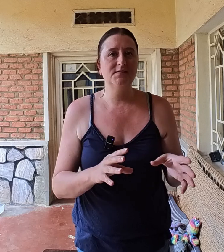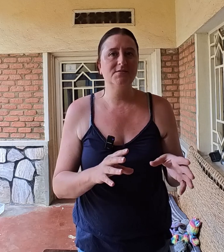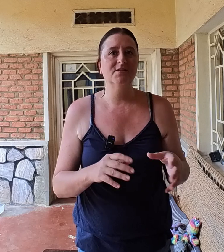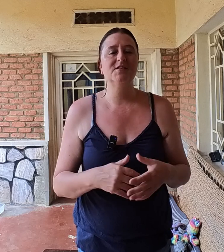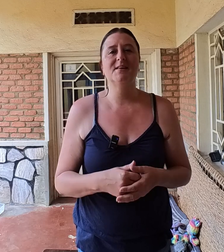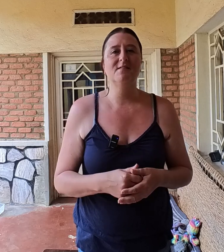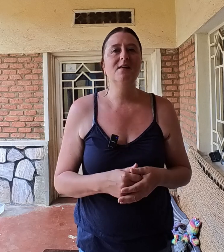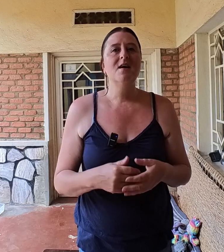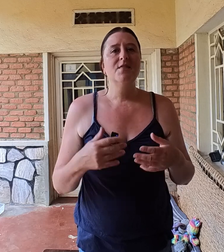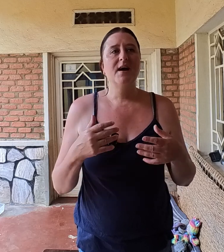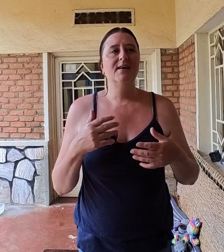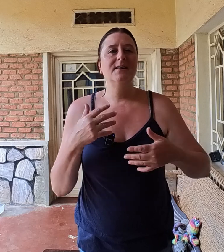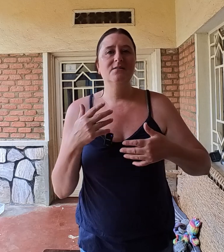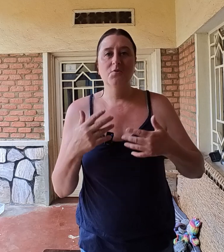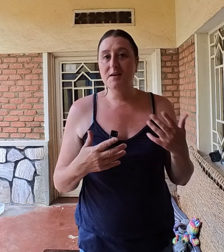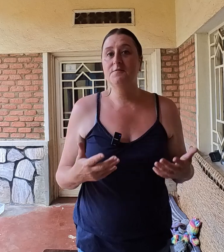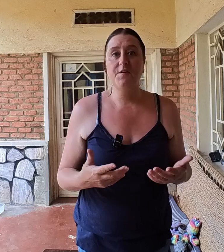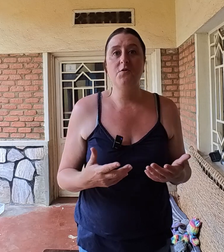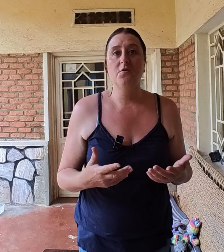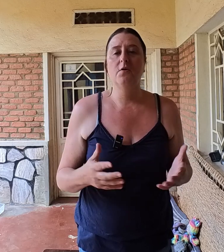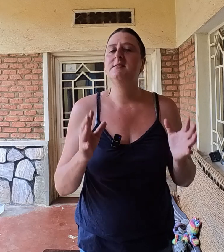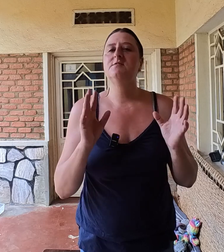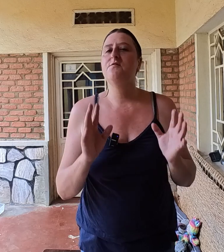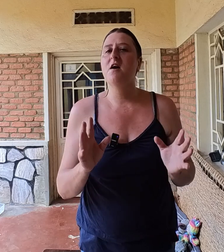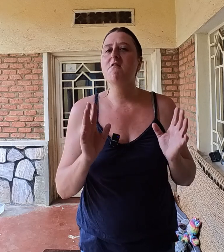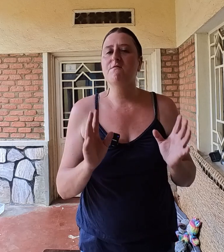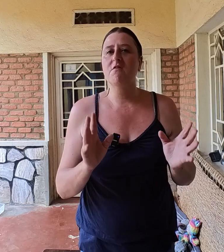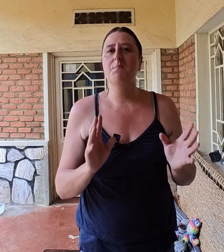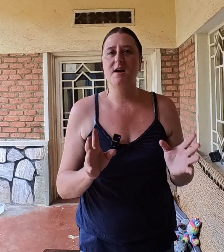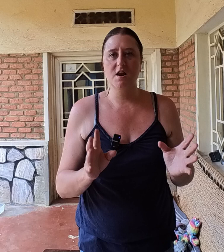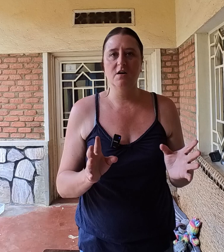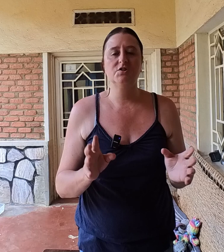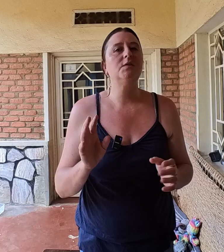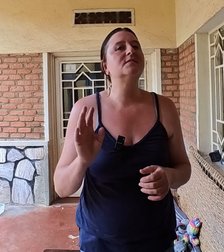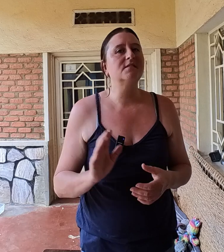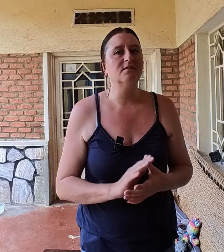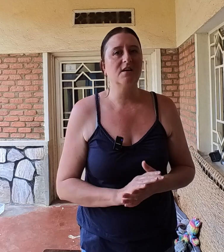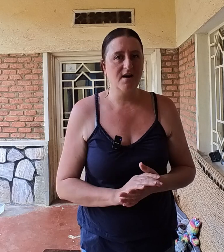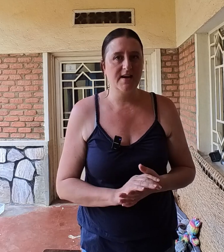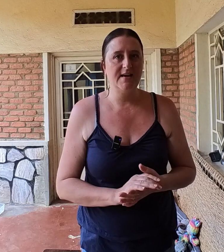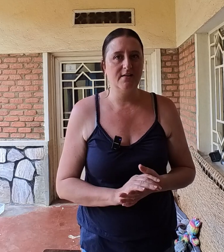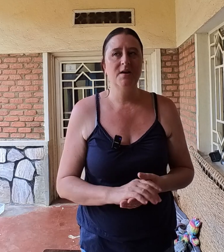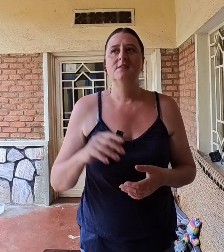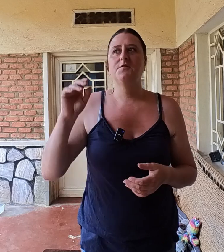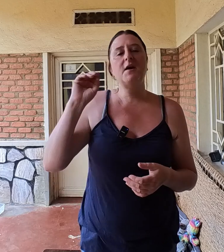post on the channel that in Rwanda folklore it is very, very bad luck to insult a hyena. So, if